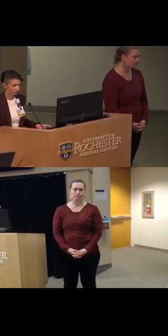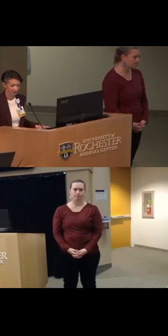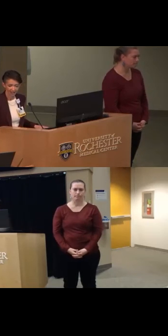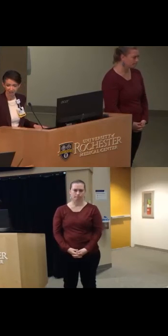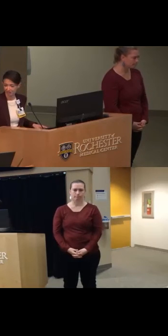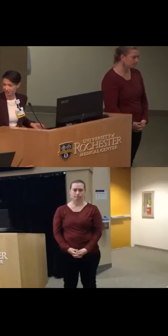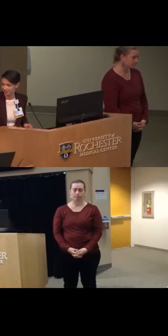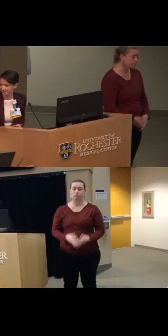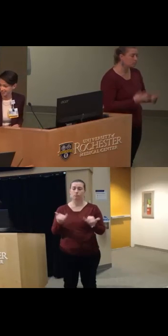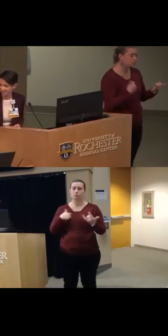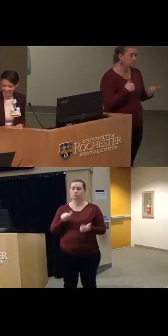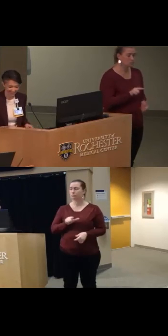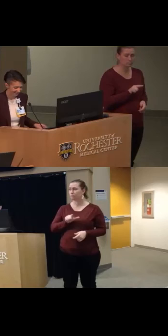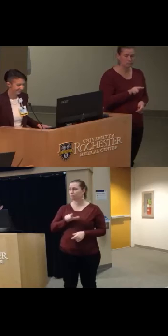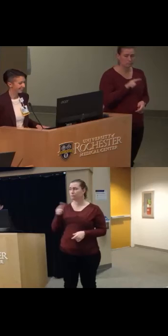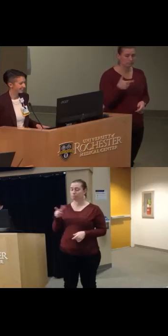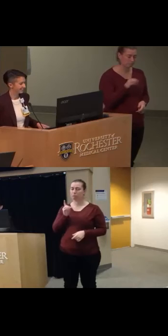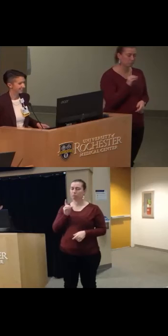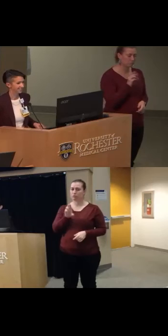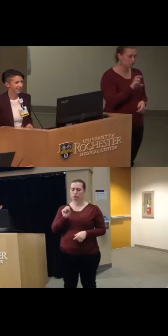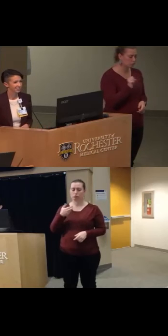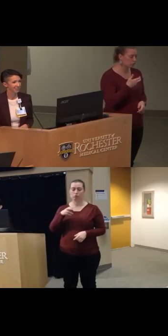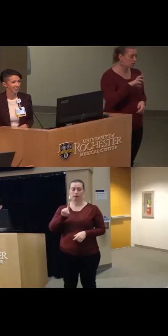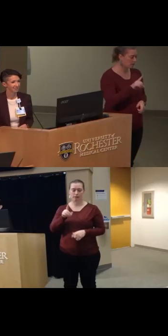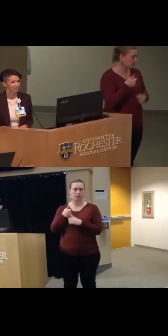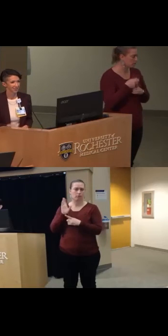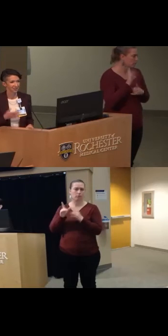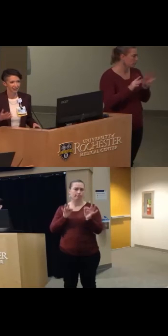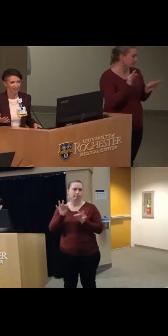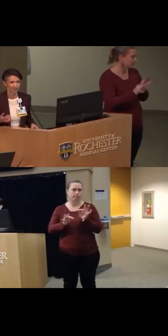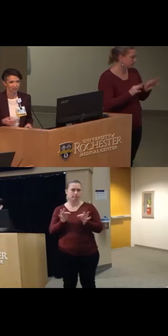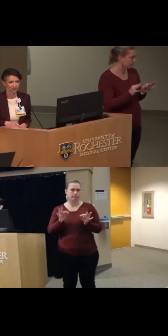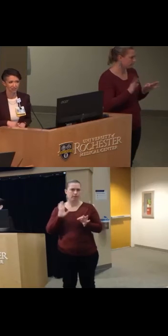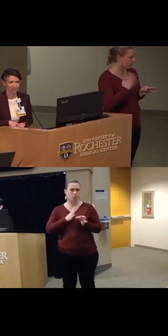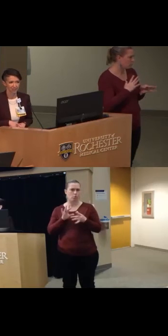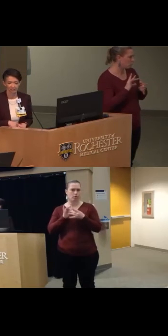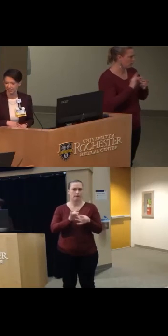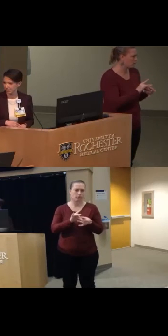so with that I will turn over to Dr Shand to describe um our connection with initiatives at the